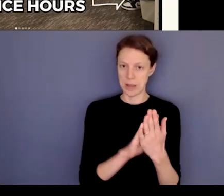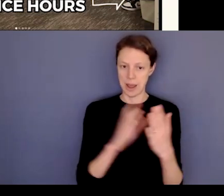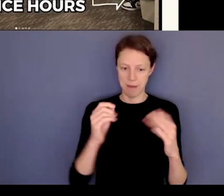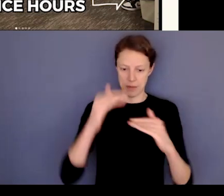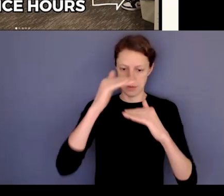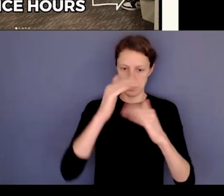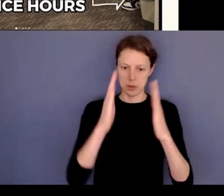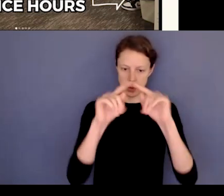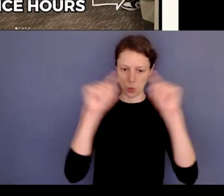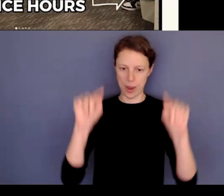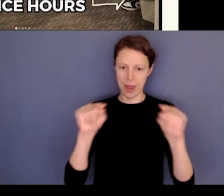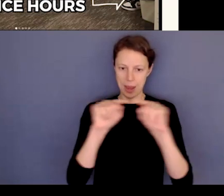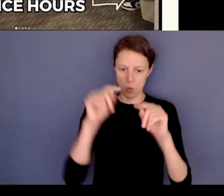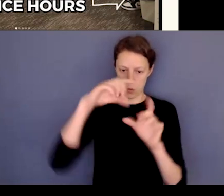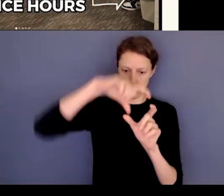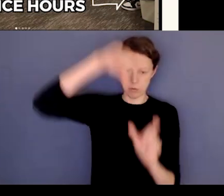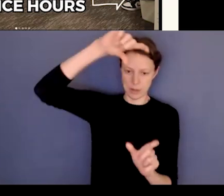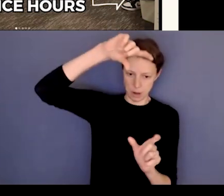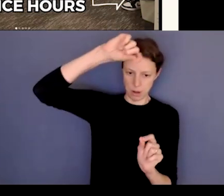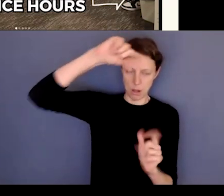of a phone, and it really does make a difference. You can kind